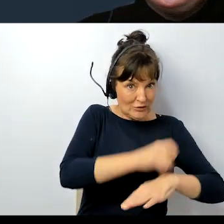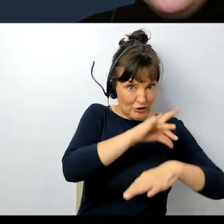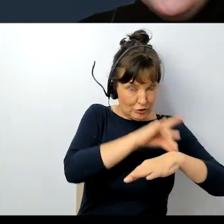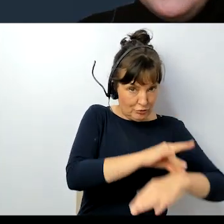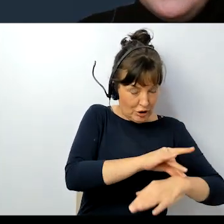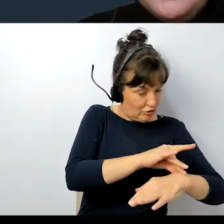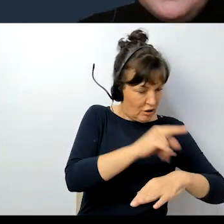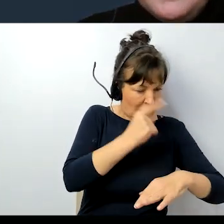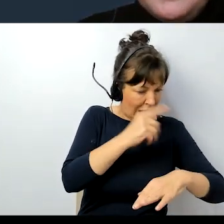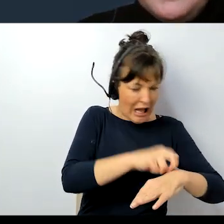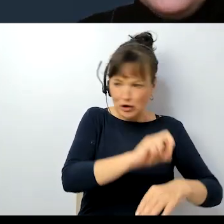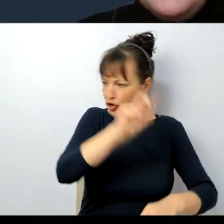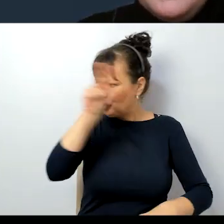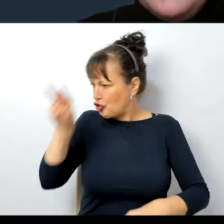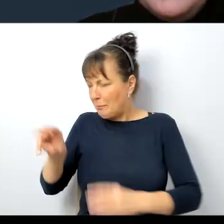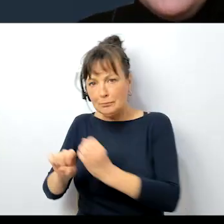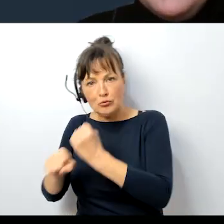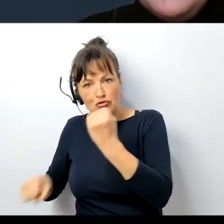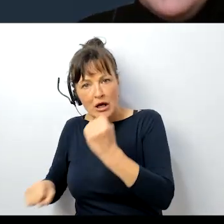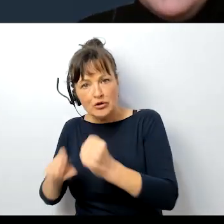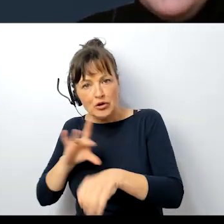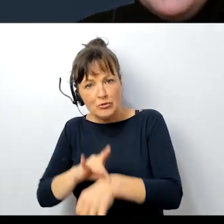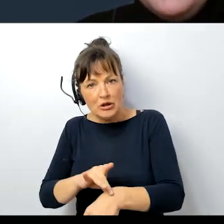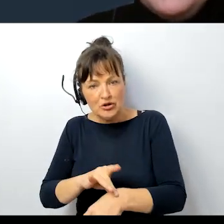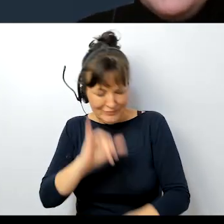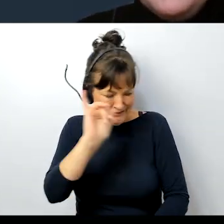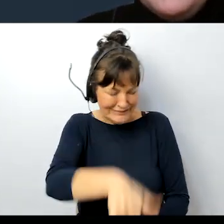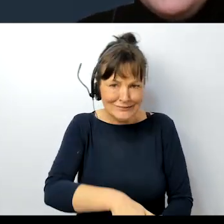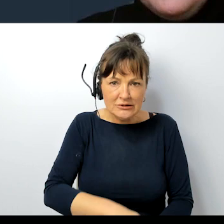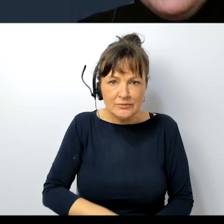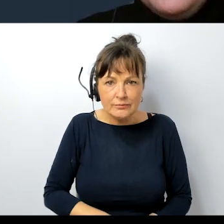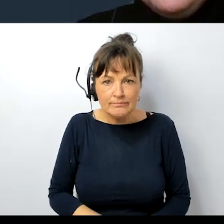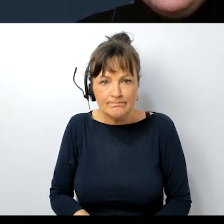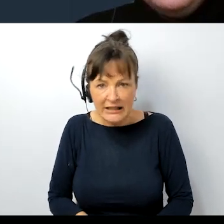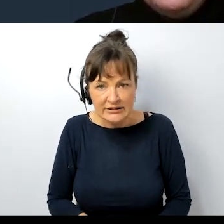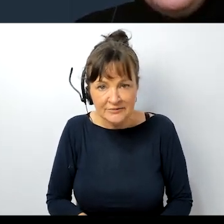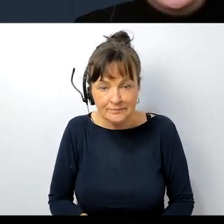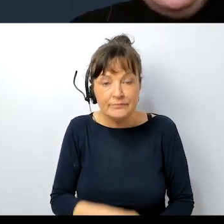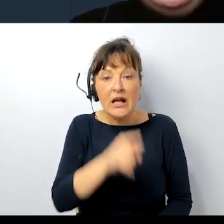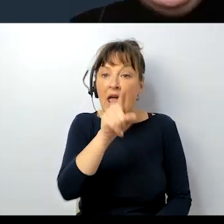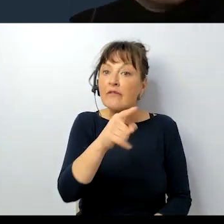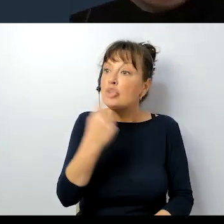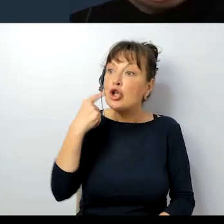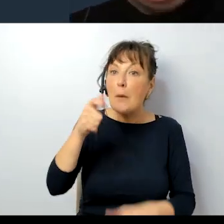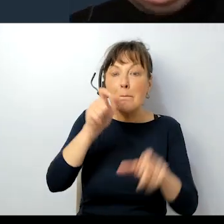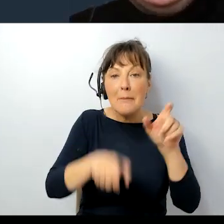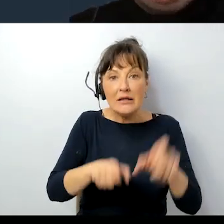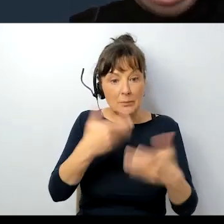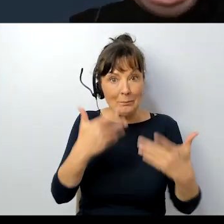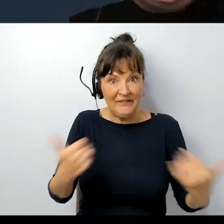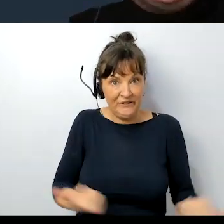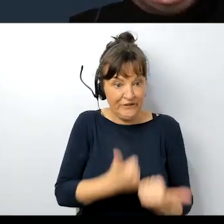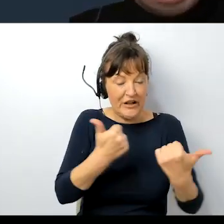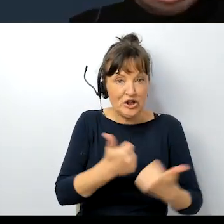from a Foundation or Modern Apprenticeship to a Graduate Apprenticeship? Yes absolutely. So